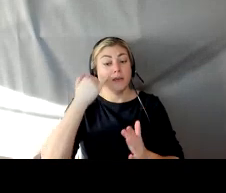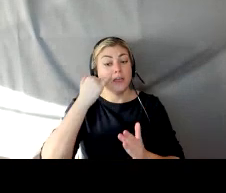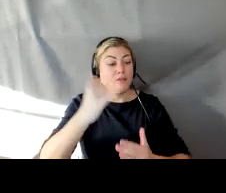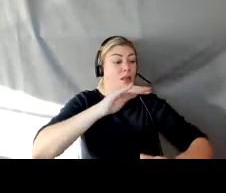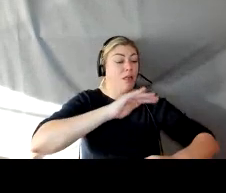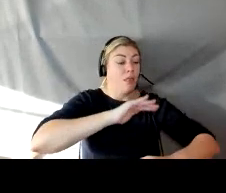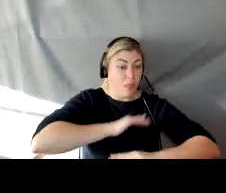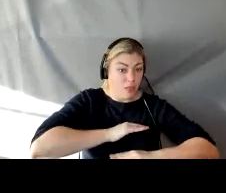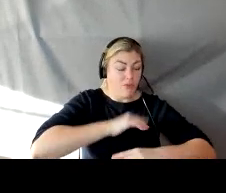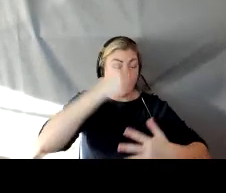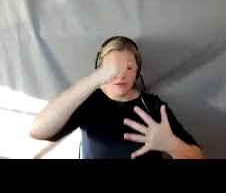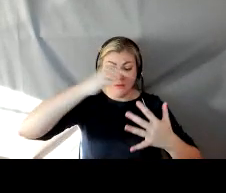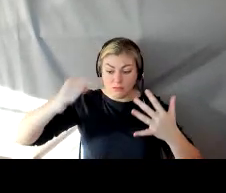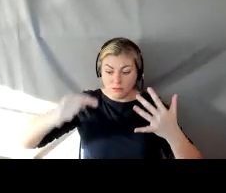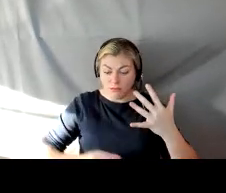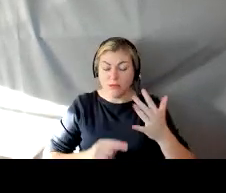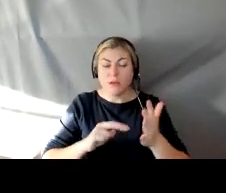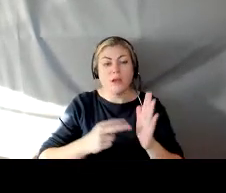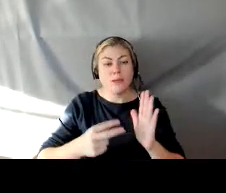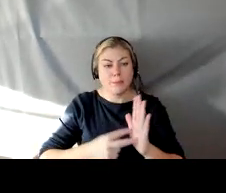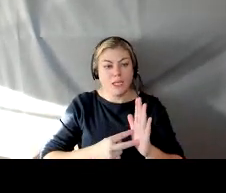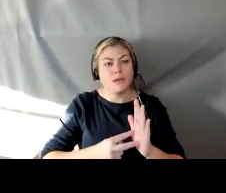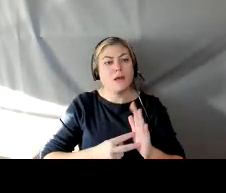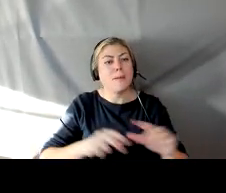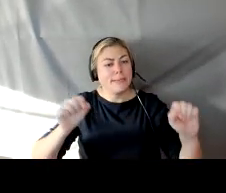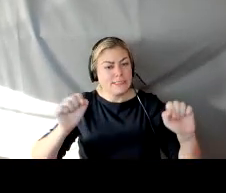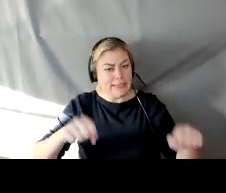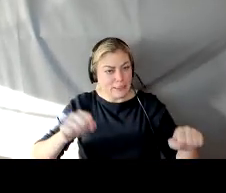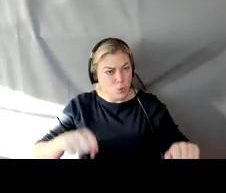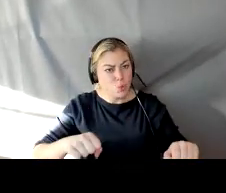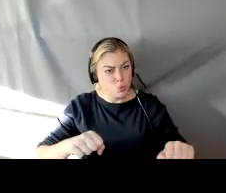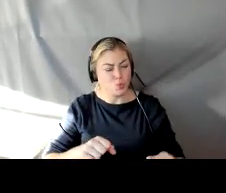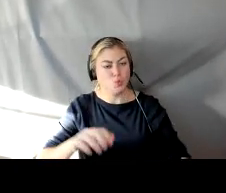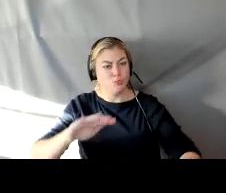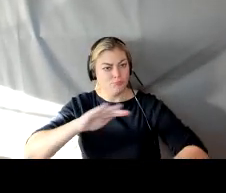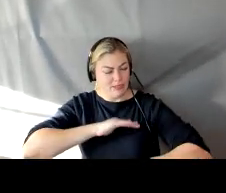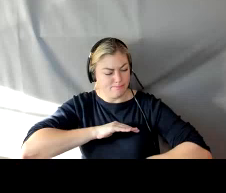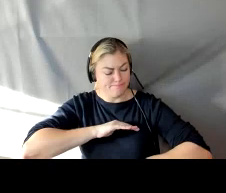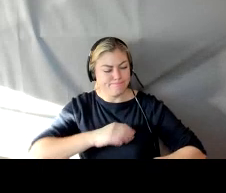We've summarized those 10 criteria here for for purposes of this presentation,